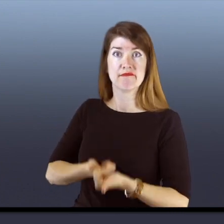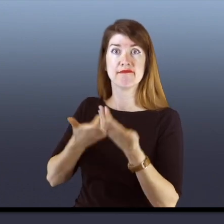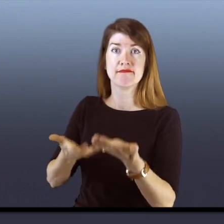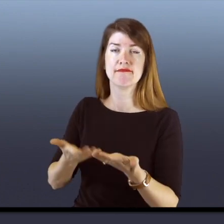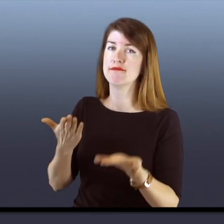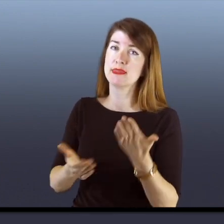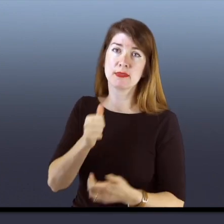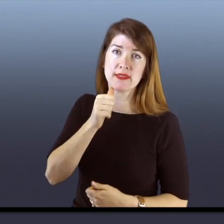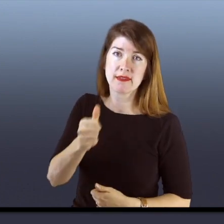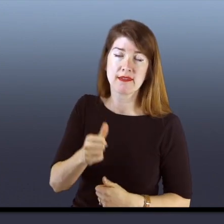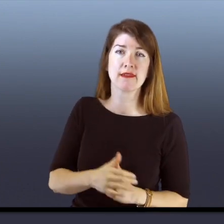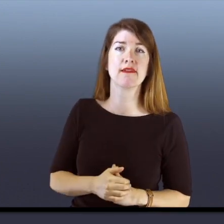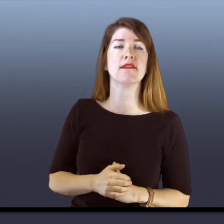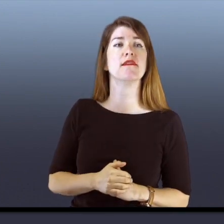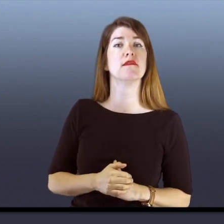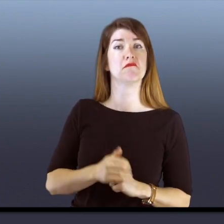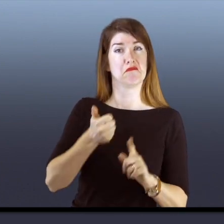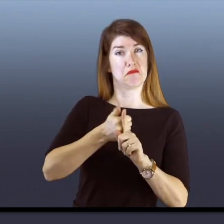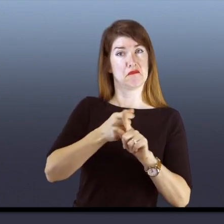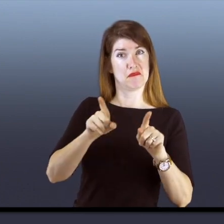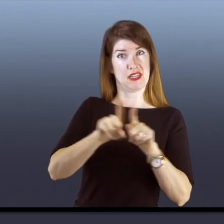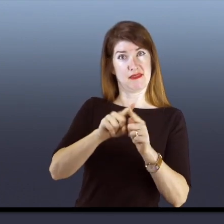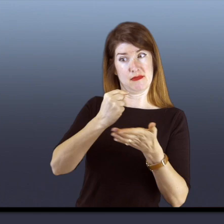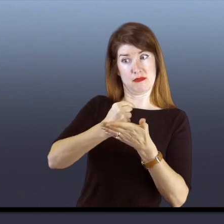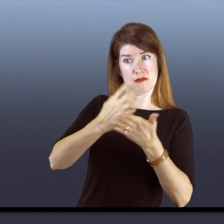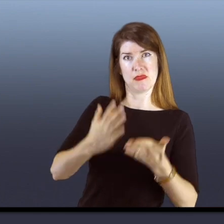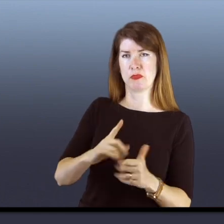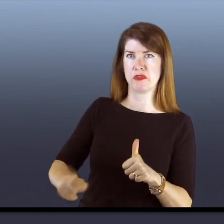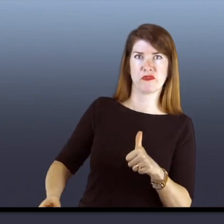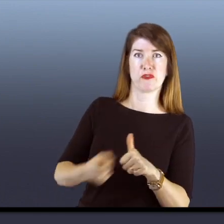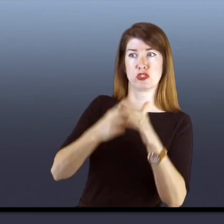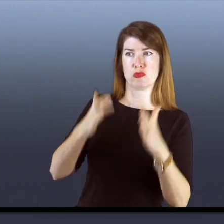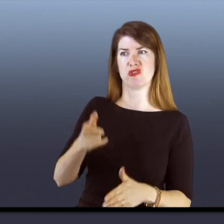that they have ever felt comfortable reporting that to or felt safe reporting it to,